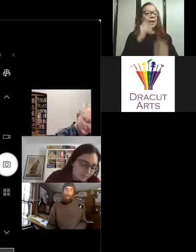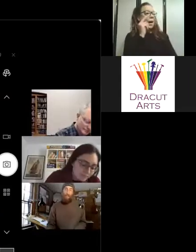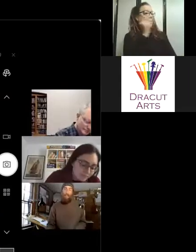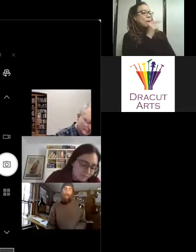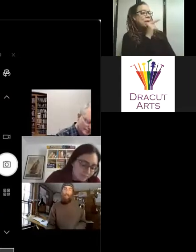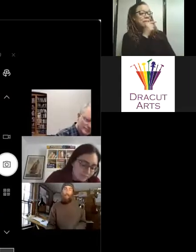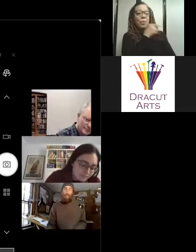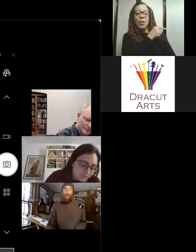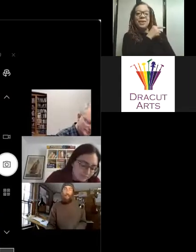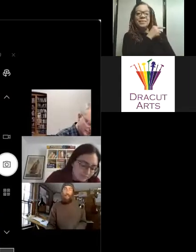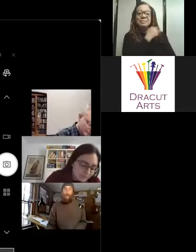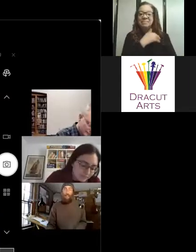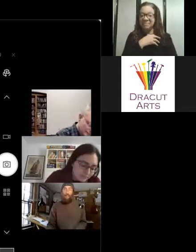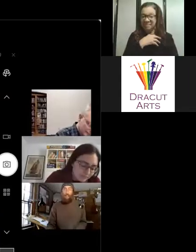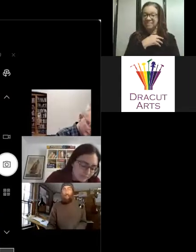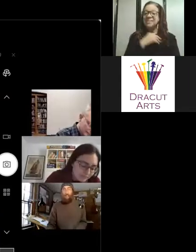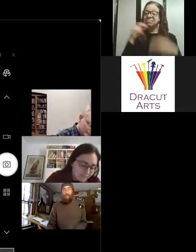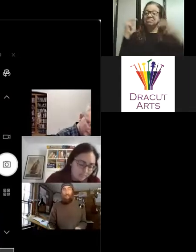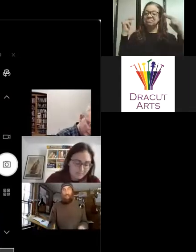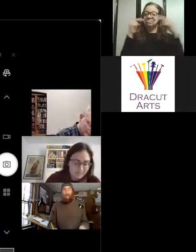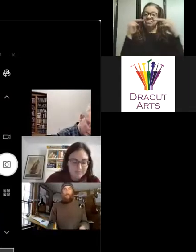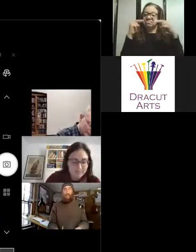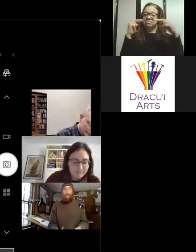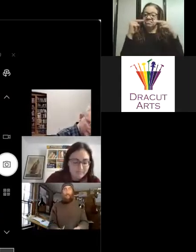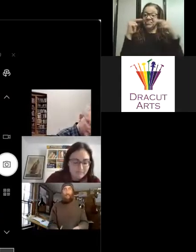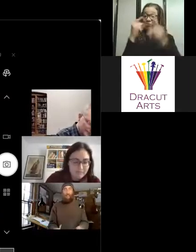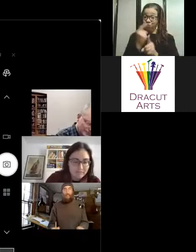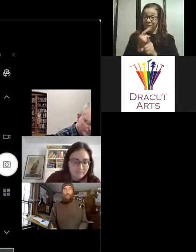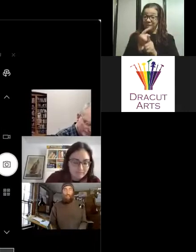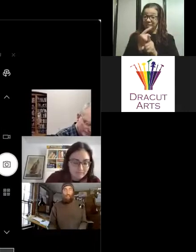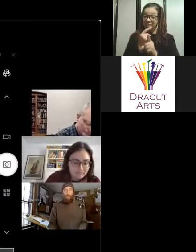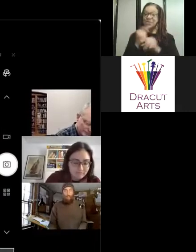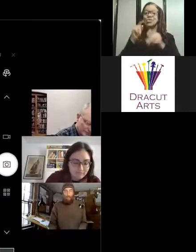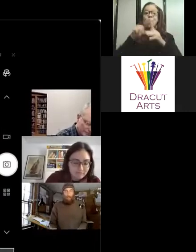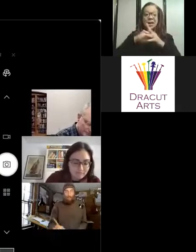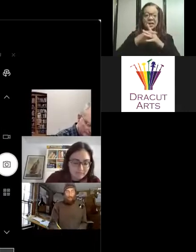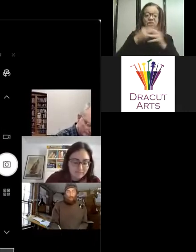it kind of looks like they're looking at each other, right? So I can start getting interactions going on here.